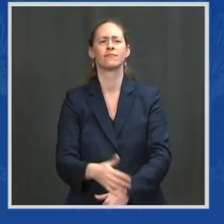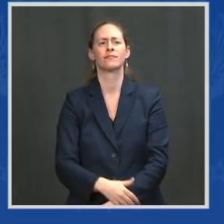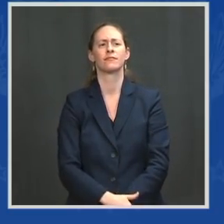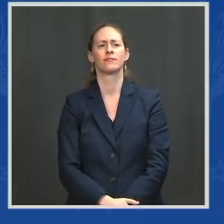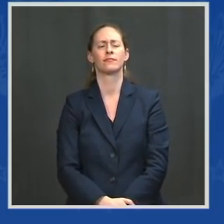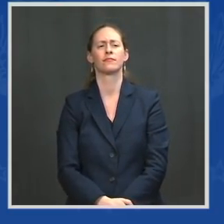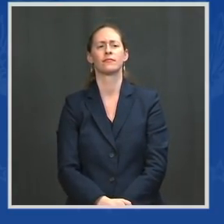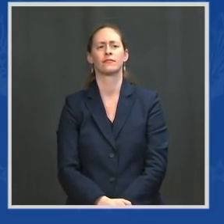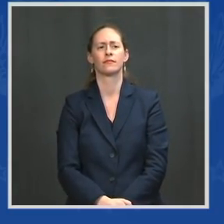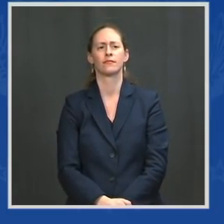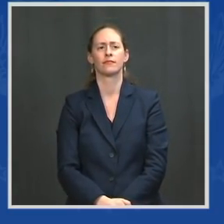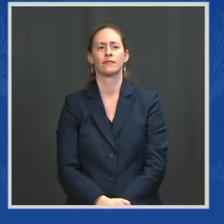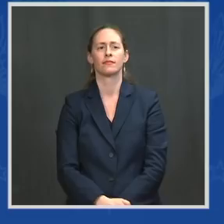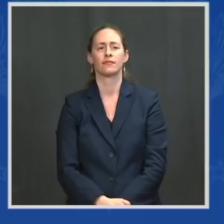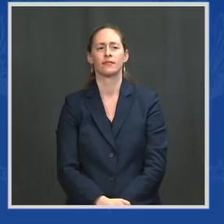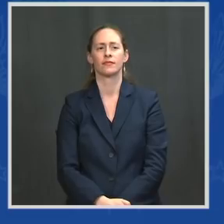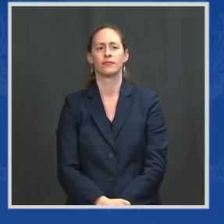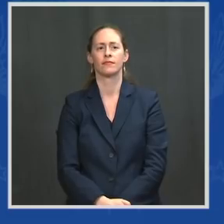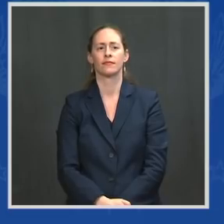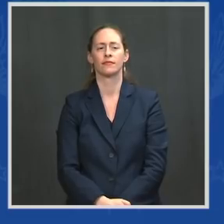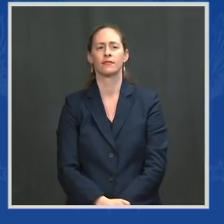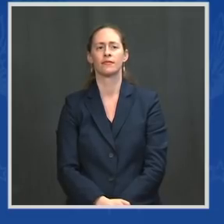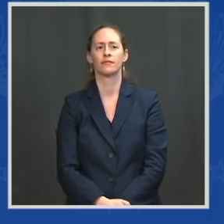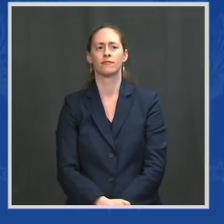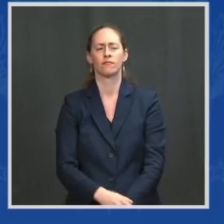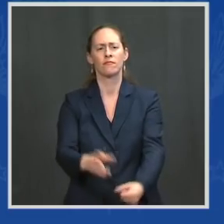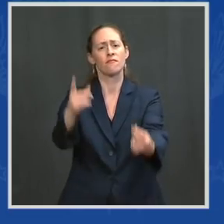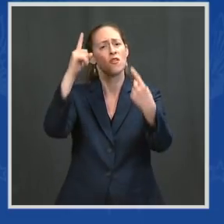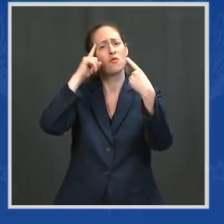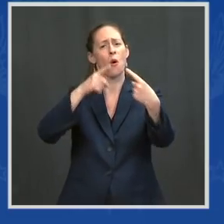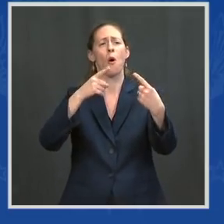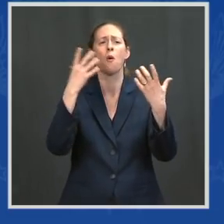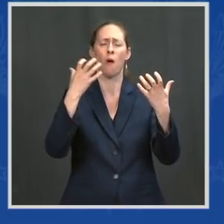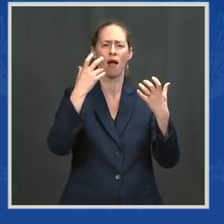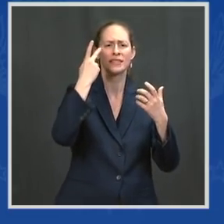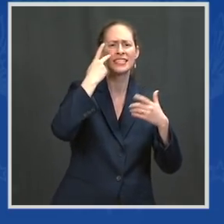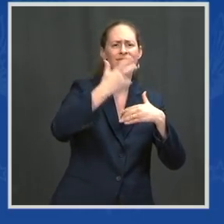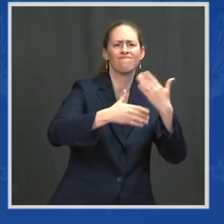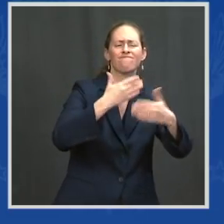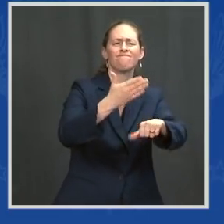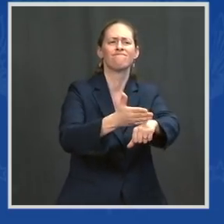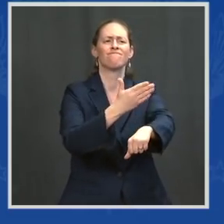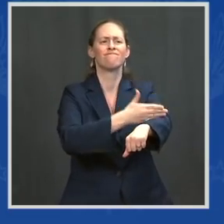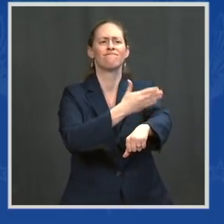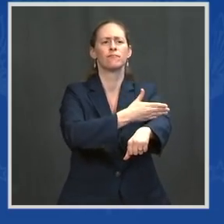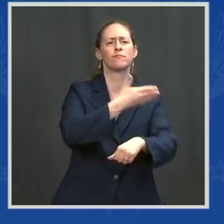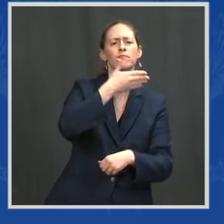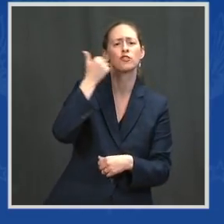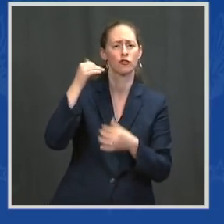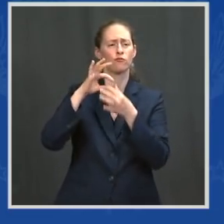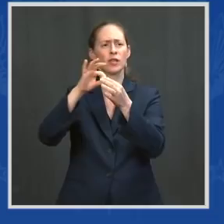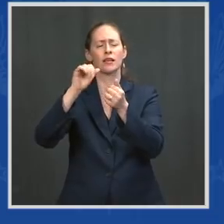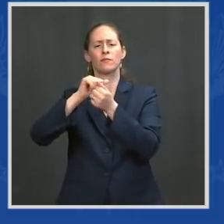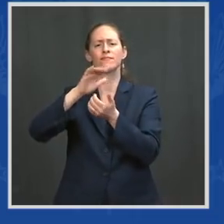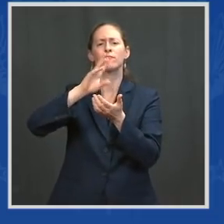you're going to see firsthand the struggles that we face with our water and sewer infrastructure. You're going down to New Orleans to take a look at that,